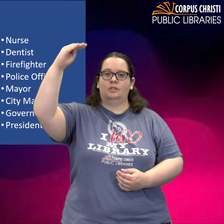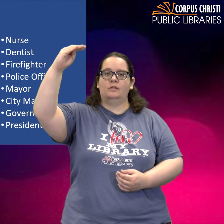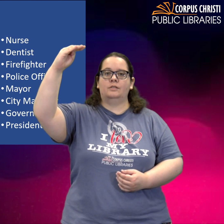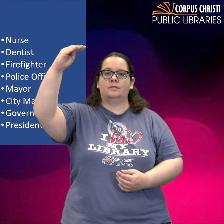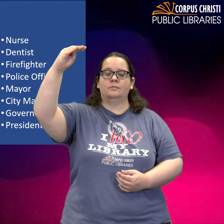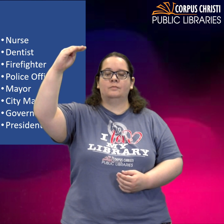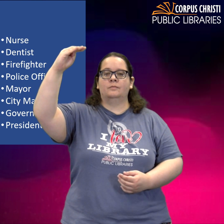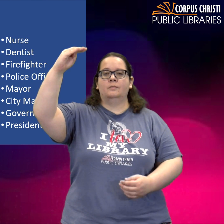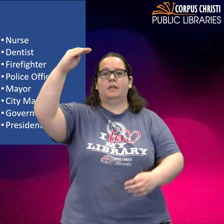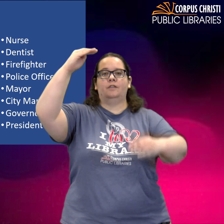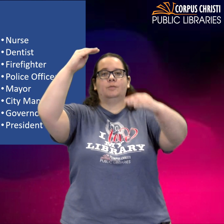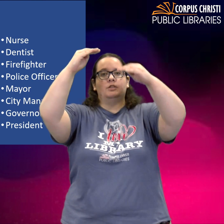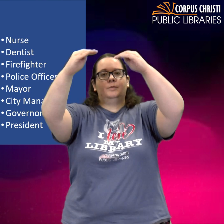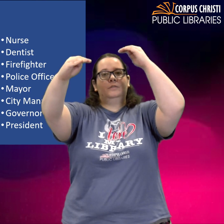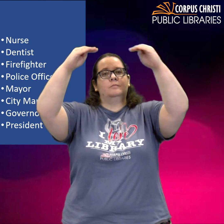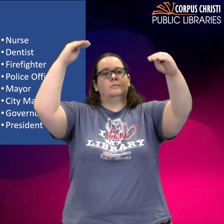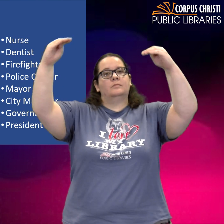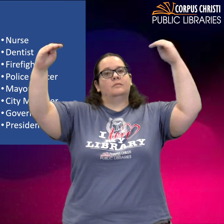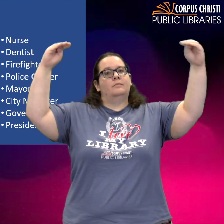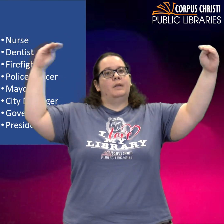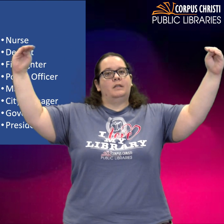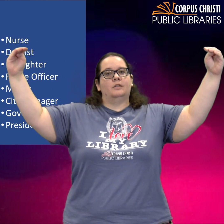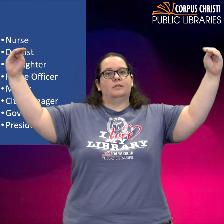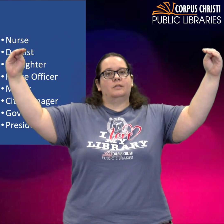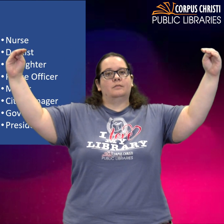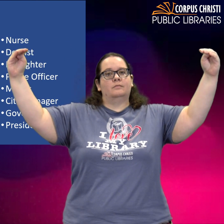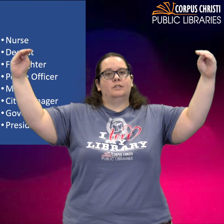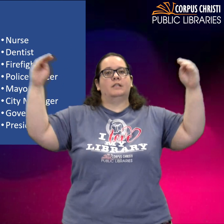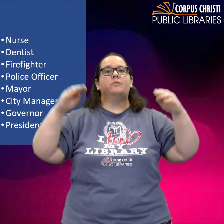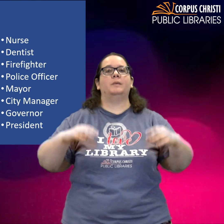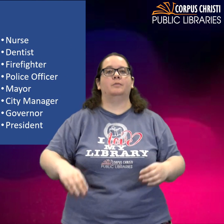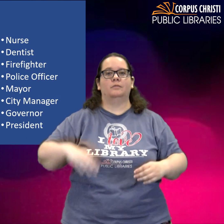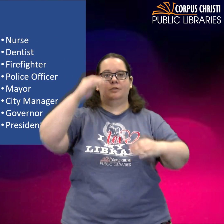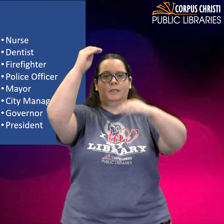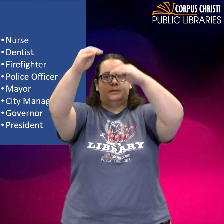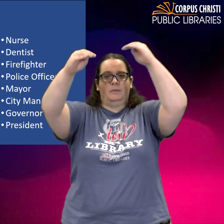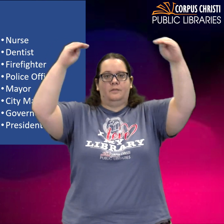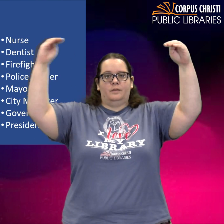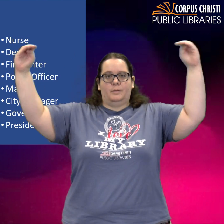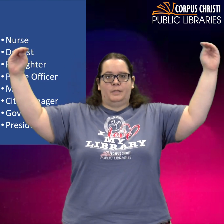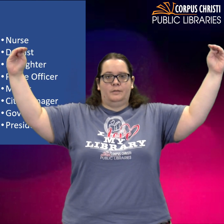adult. If there's multiple, many adults, just like with people you place many of them up there.